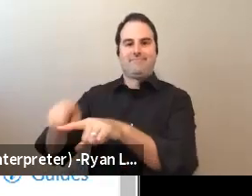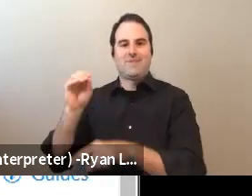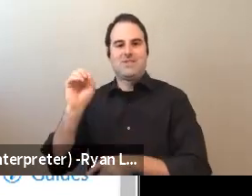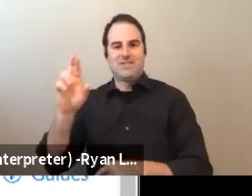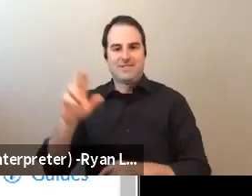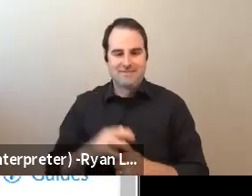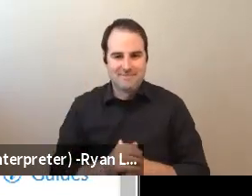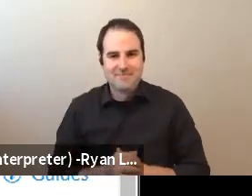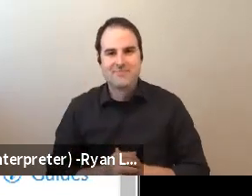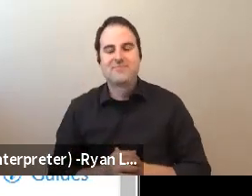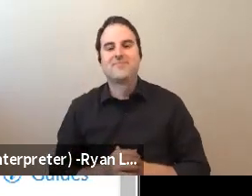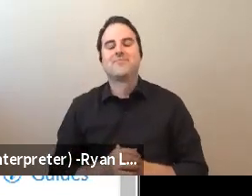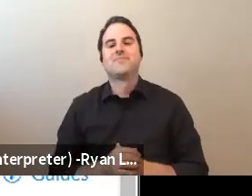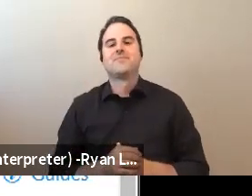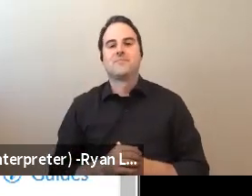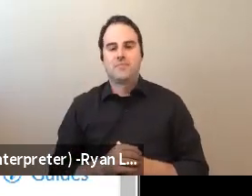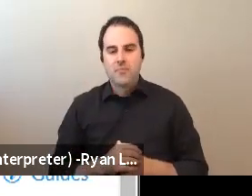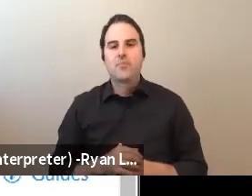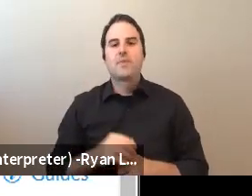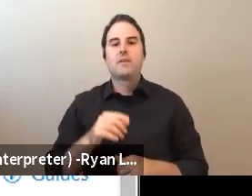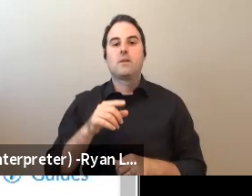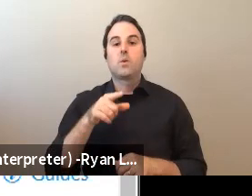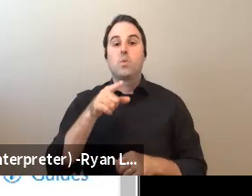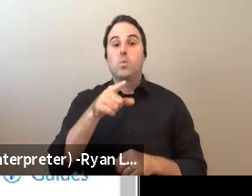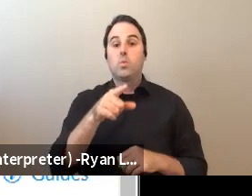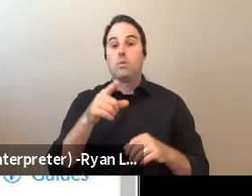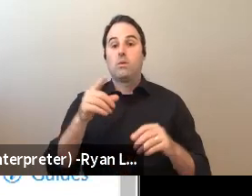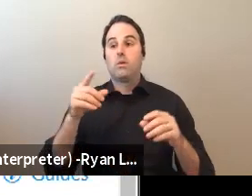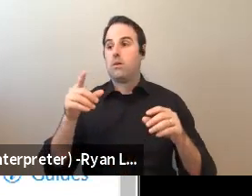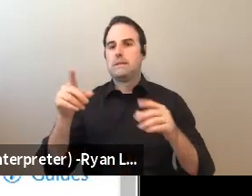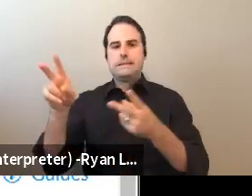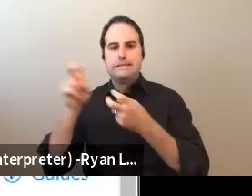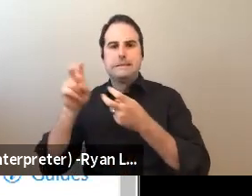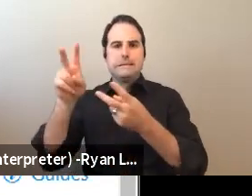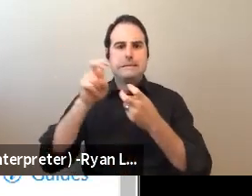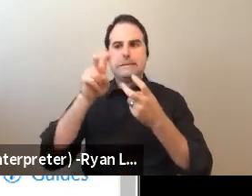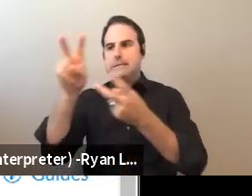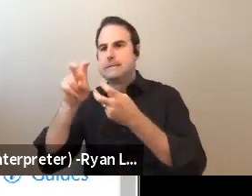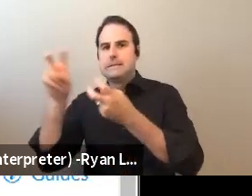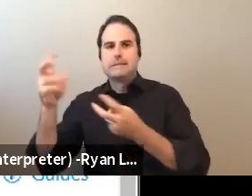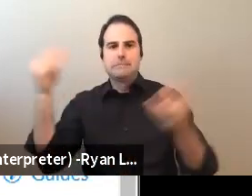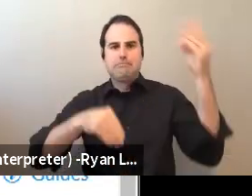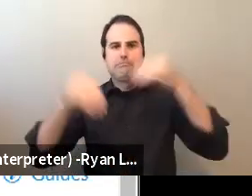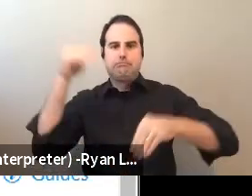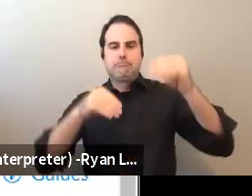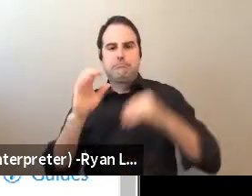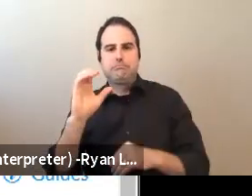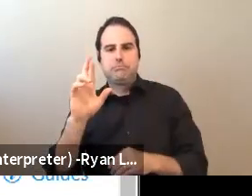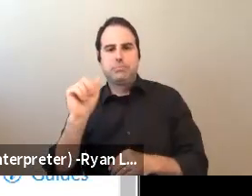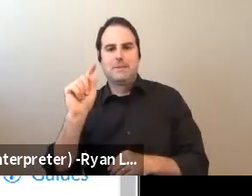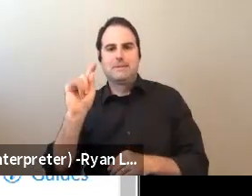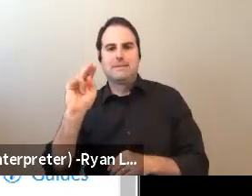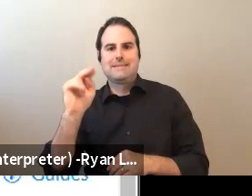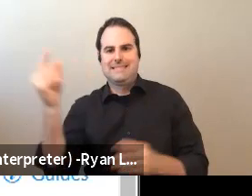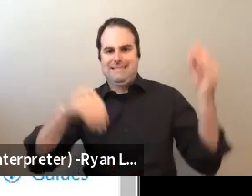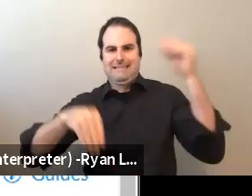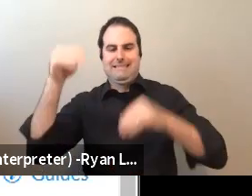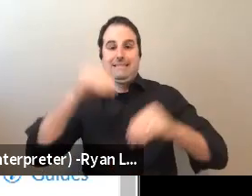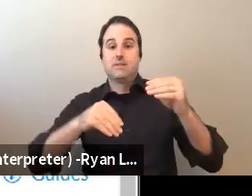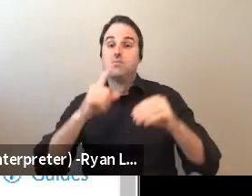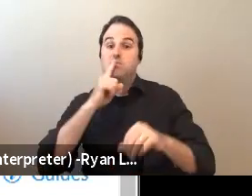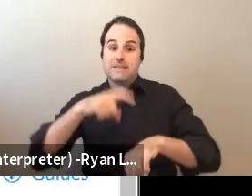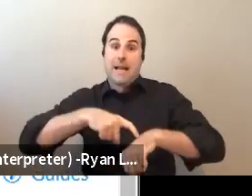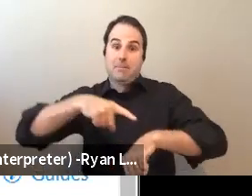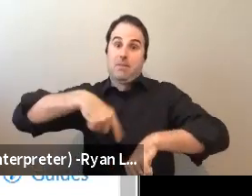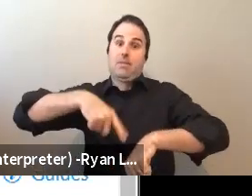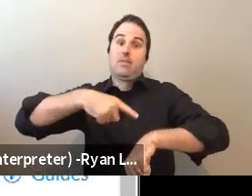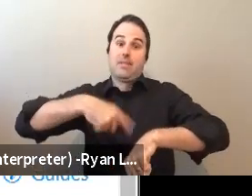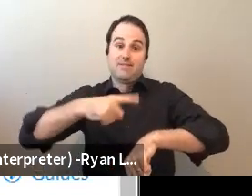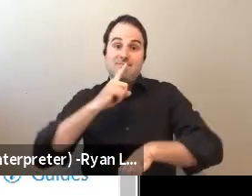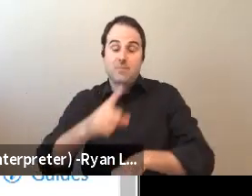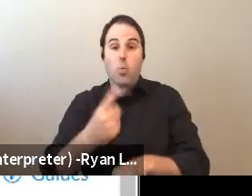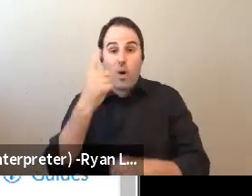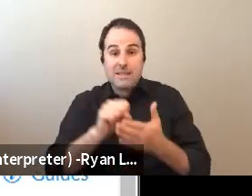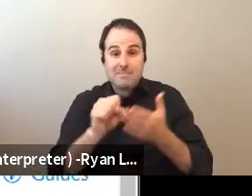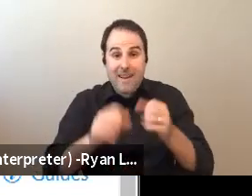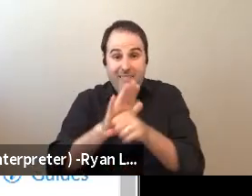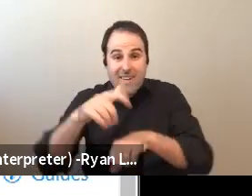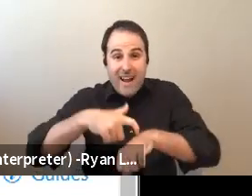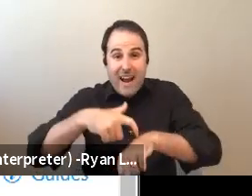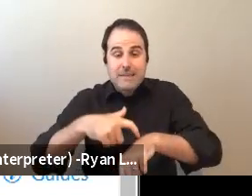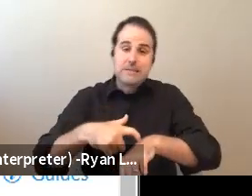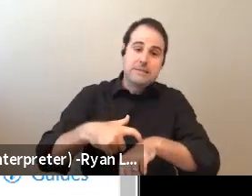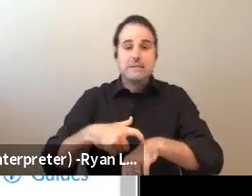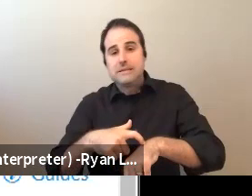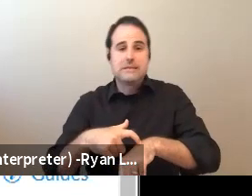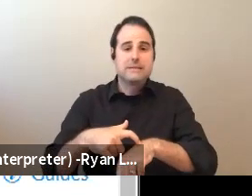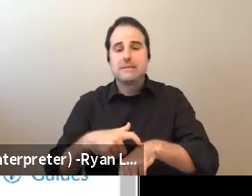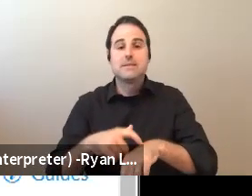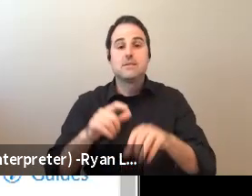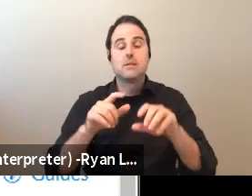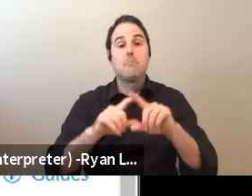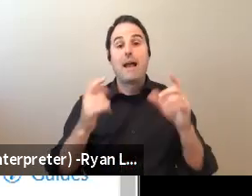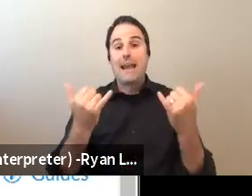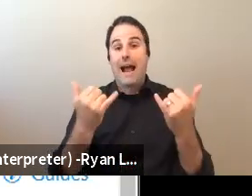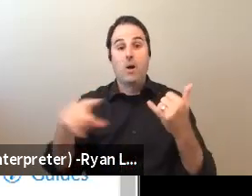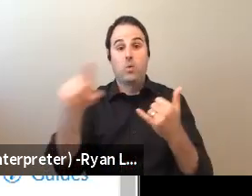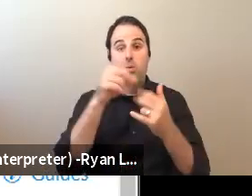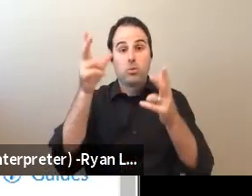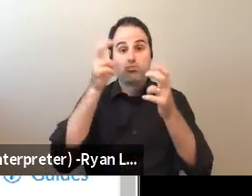Sally Potter: And, you know, again, when you're curating and putting materials together and it does take some time. So I don't even know if it's something that you could do in one semester. But what I would like all of you who are listening to me right now. I would like to challenge you to